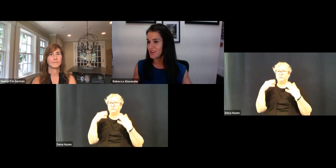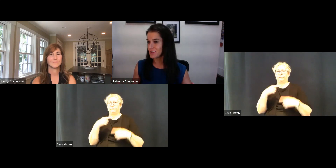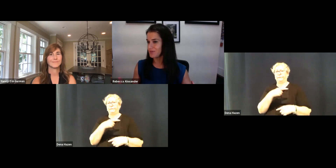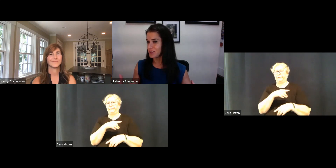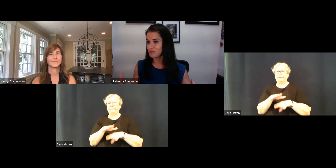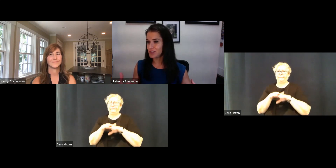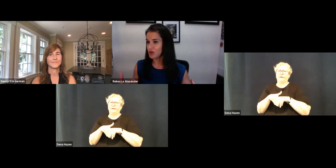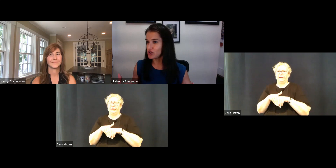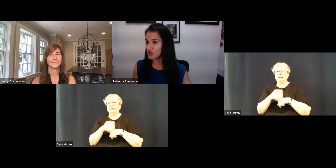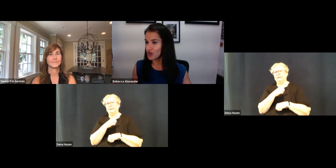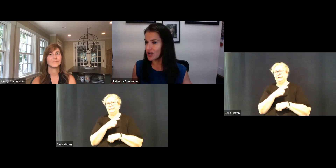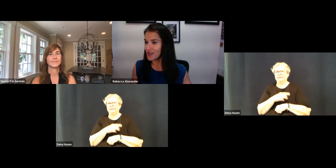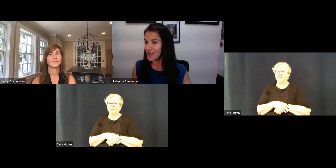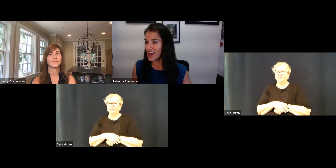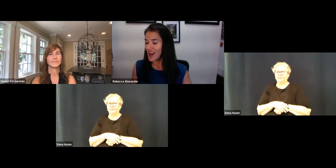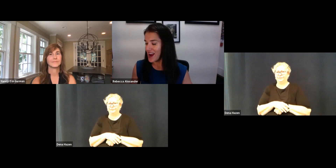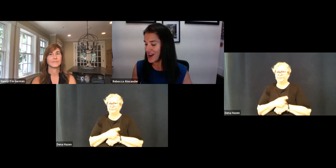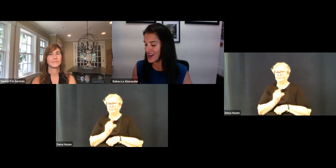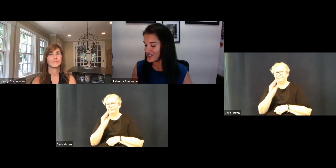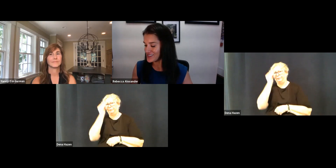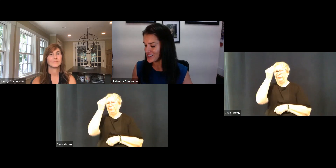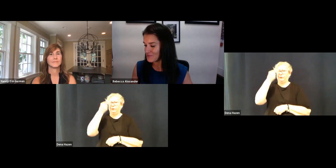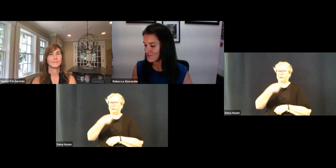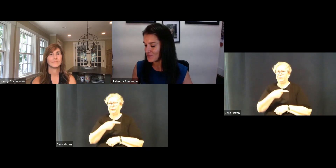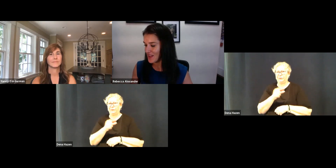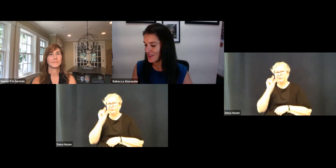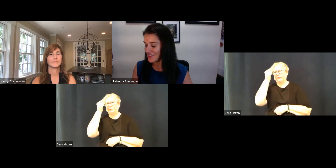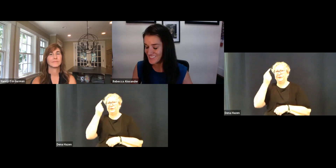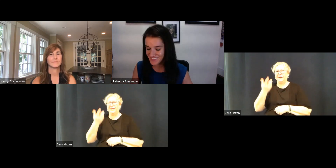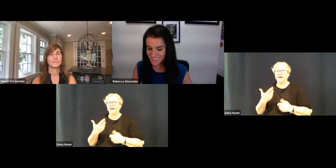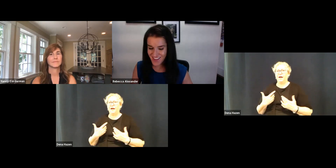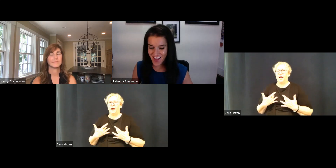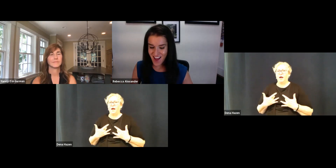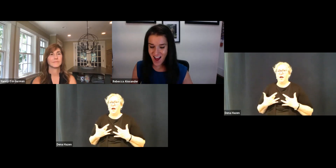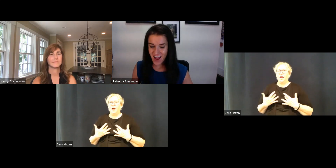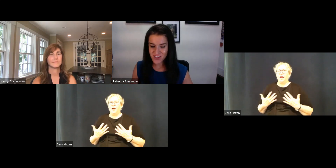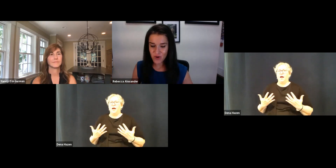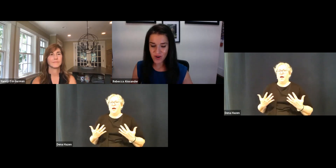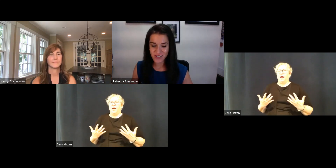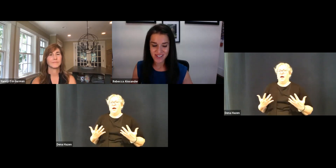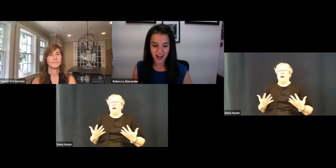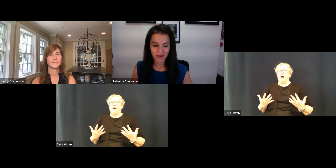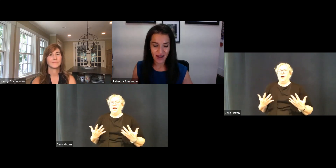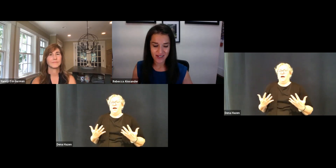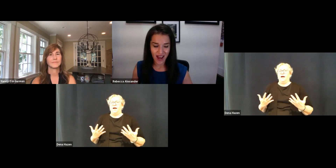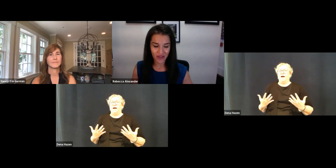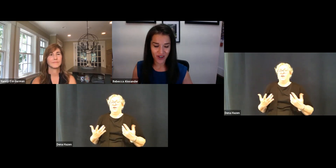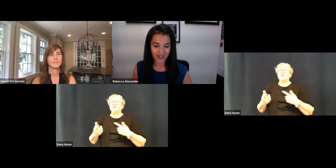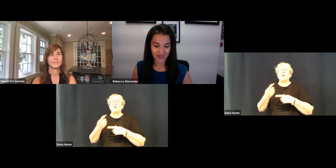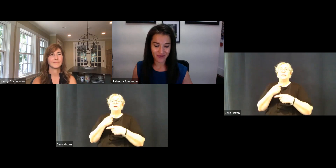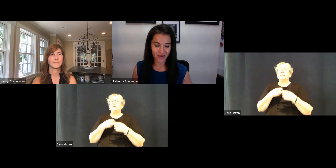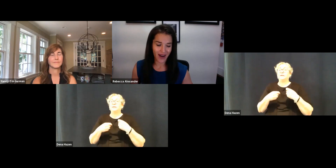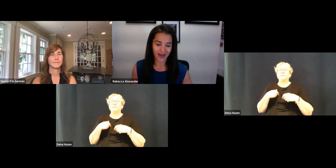Like, what a jerk. And so instead of-- I sat there and I said, forget it.